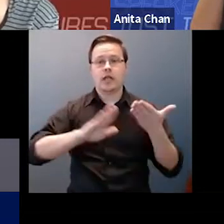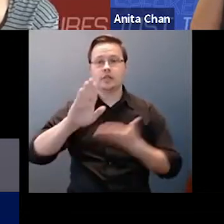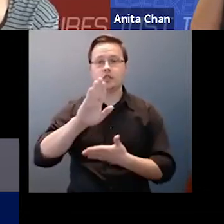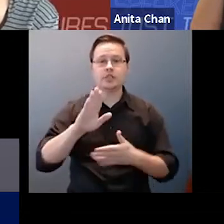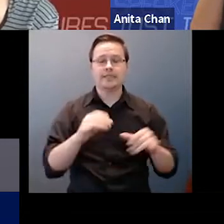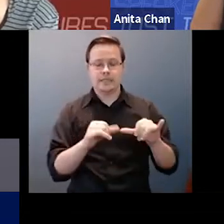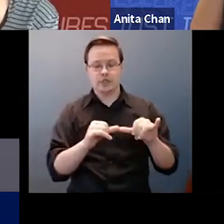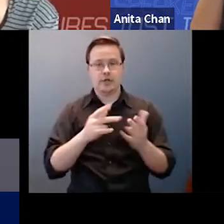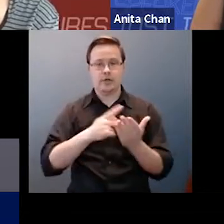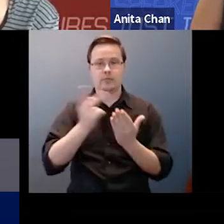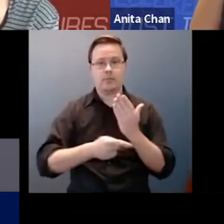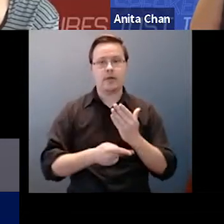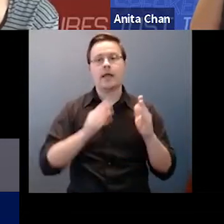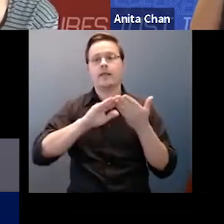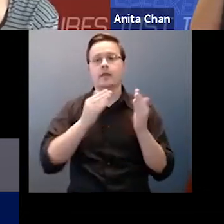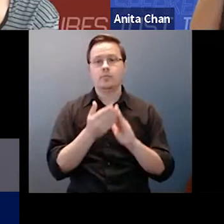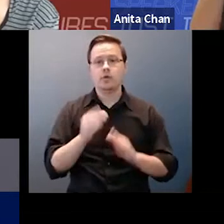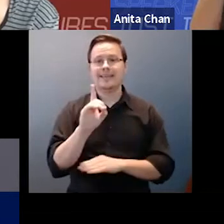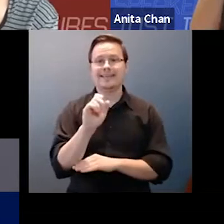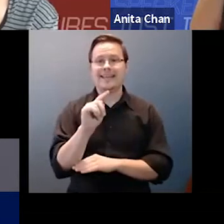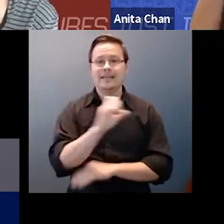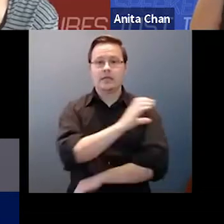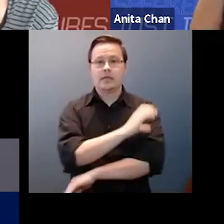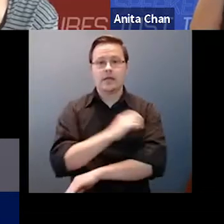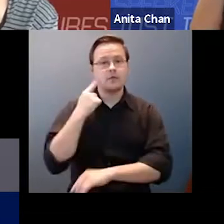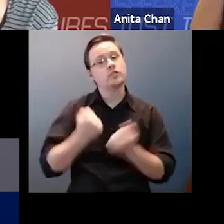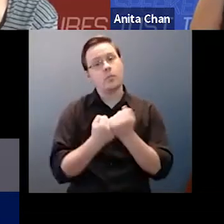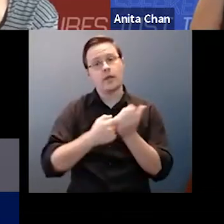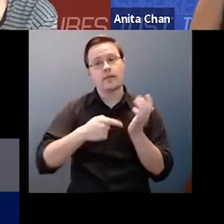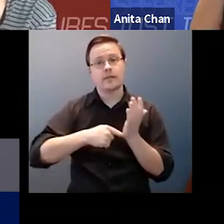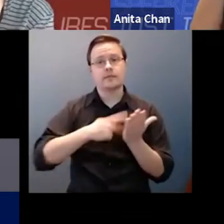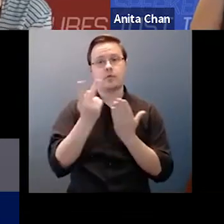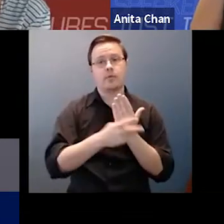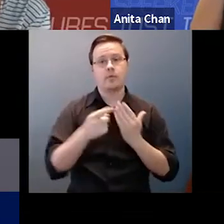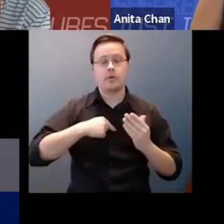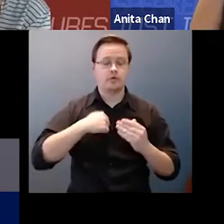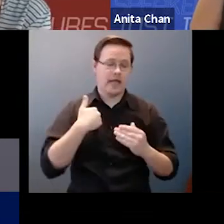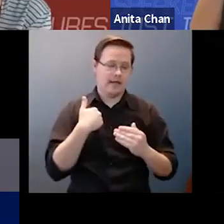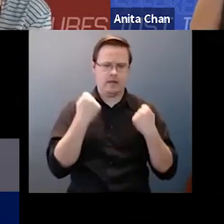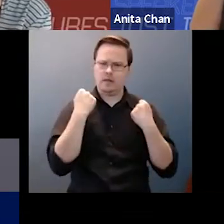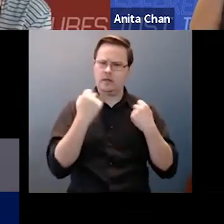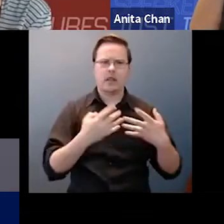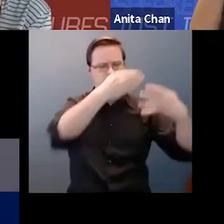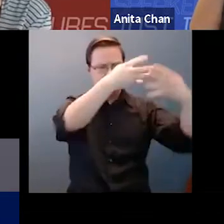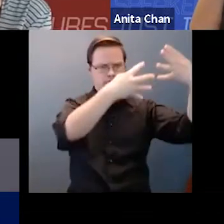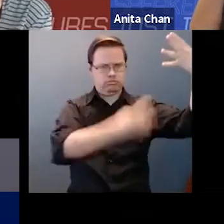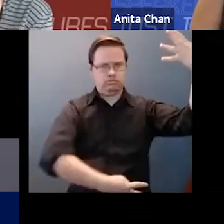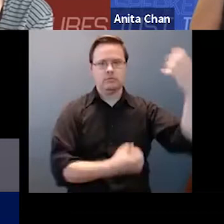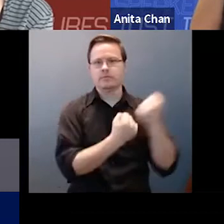data clinic for supporting this programming. We also have a long list of non-financial goal sponsors you can see on our website and we